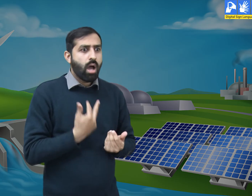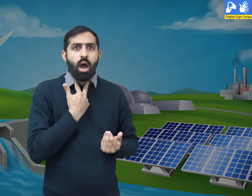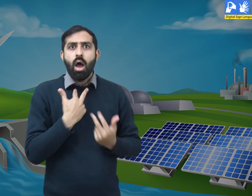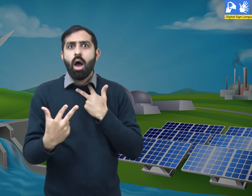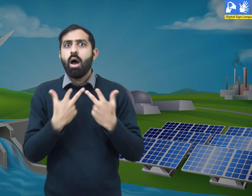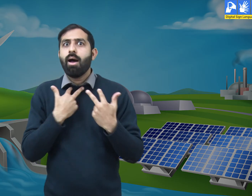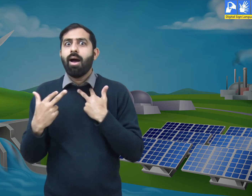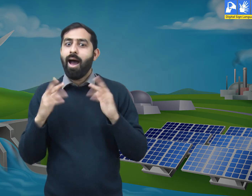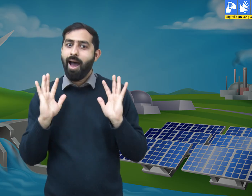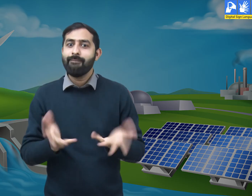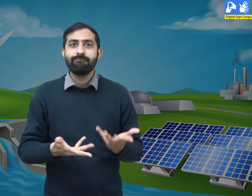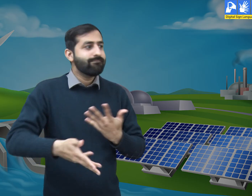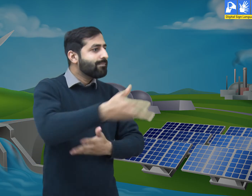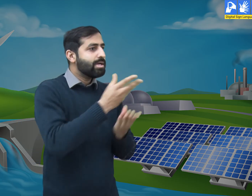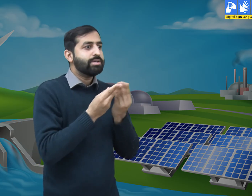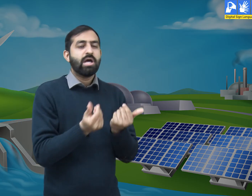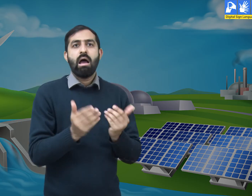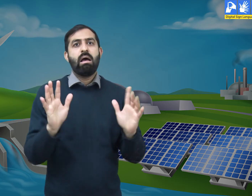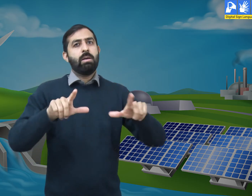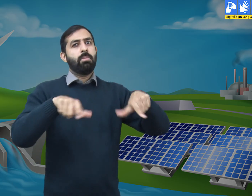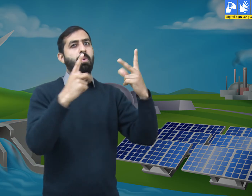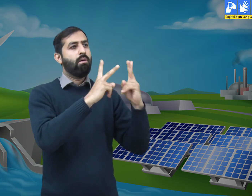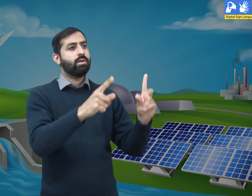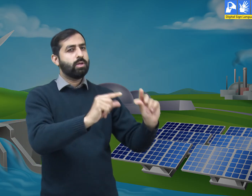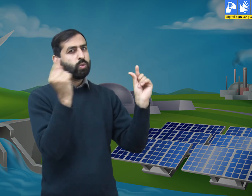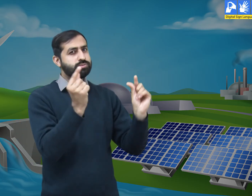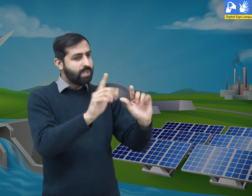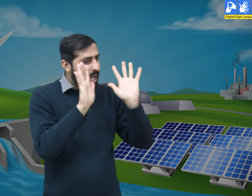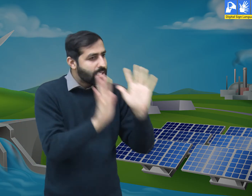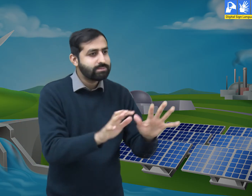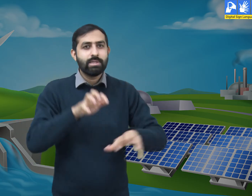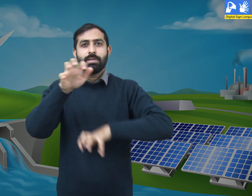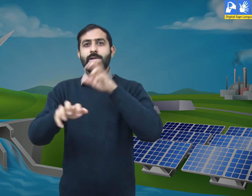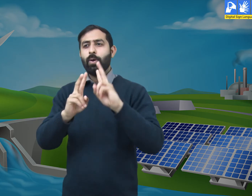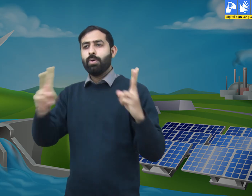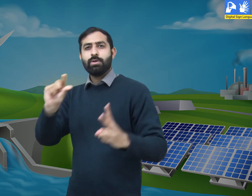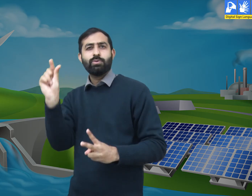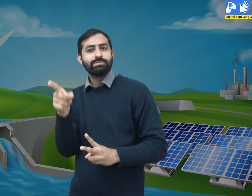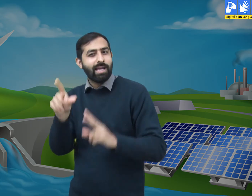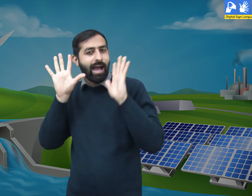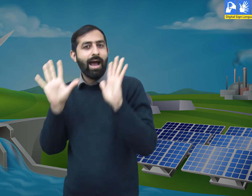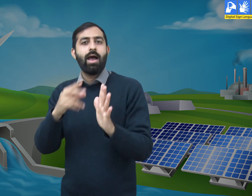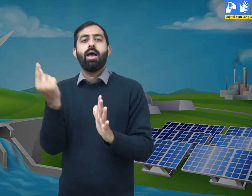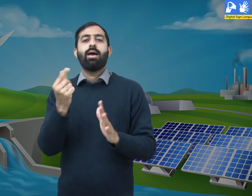Diminished fossil fuel will create challenges. So it is important to conserve plants